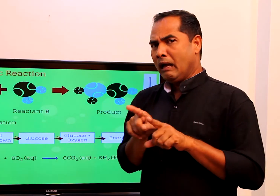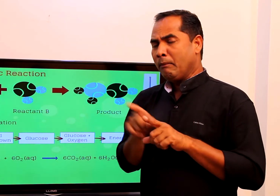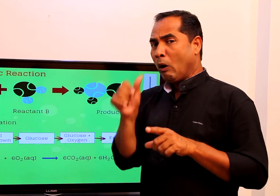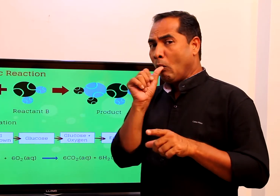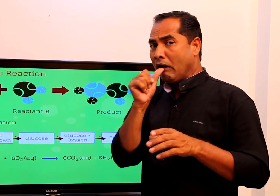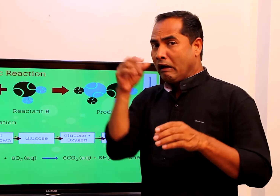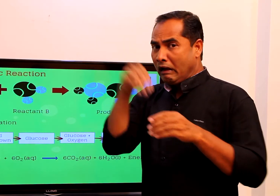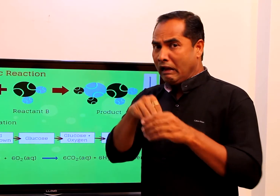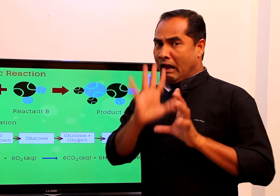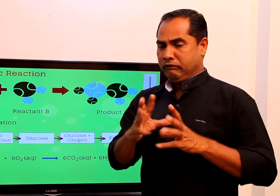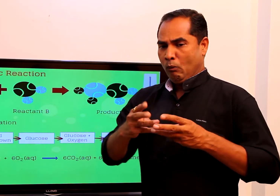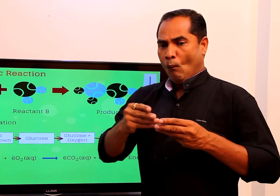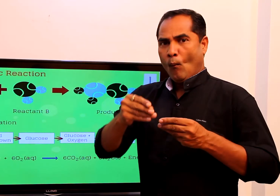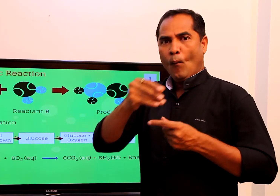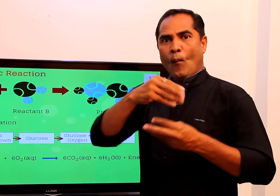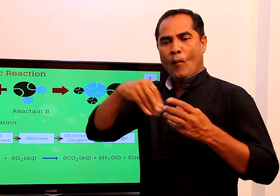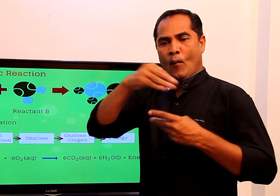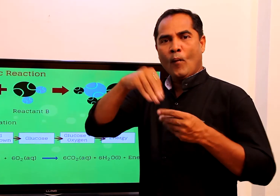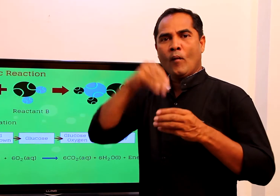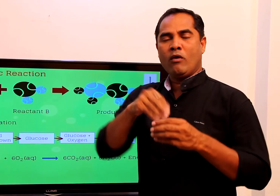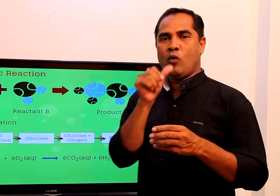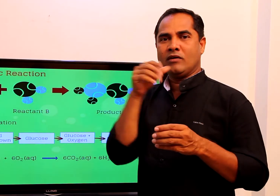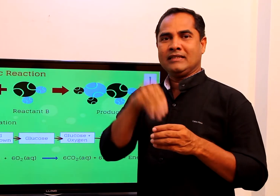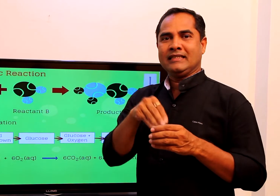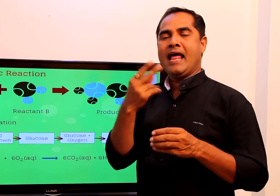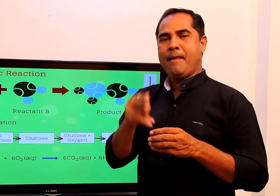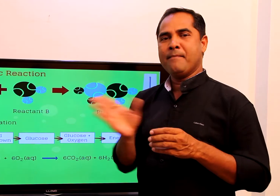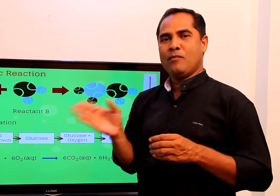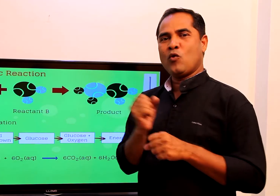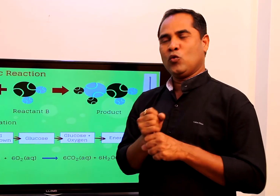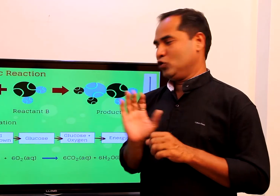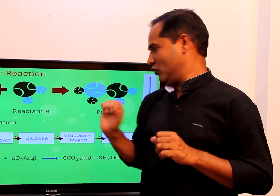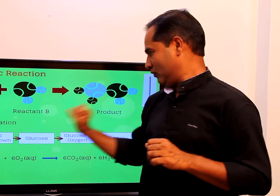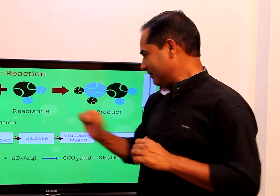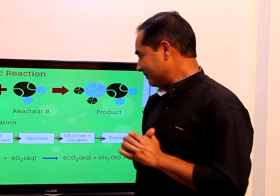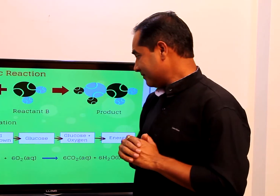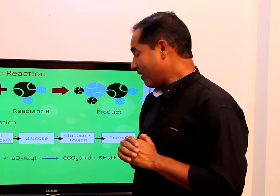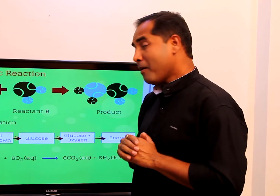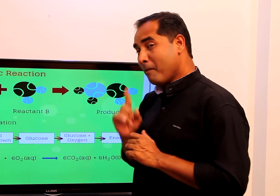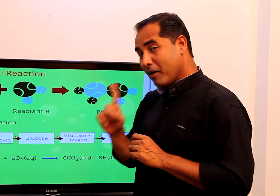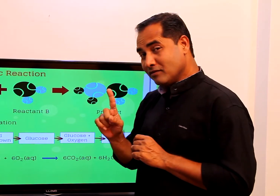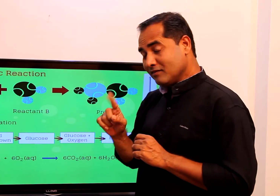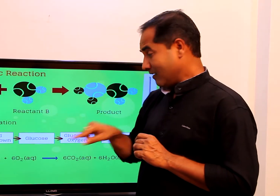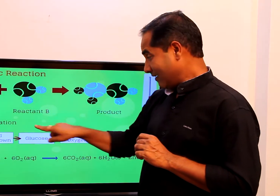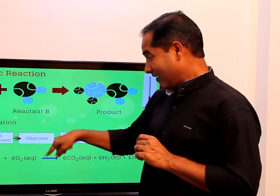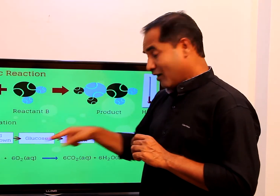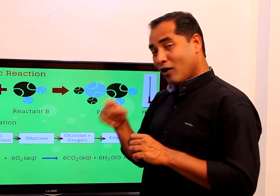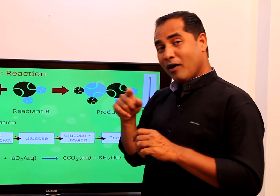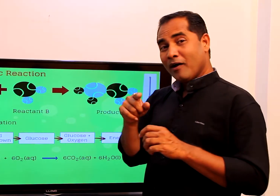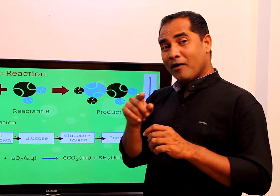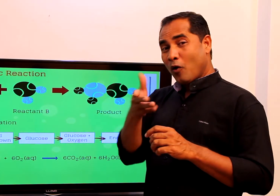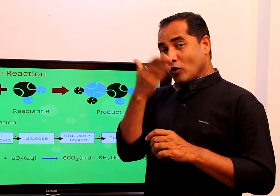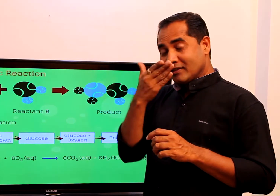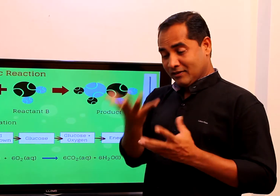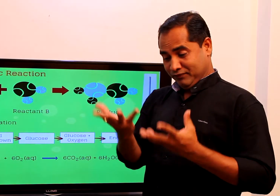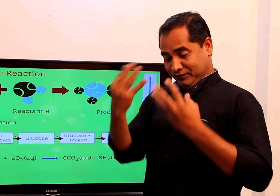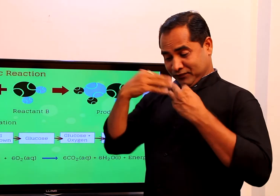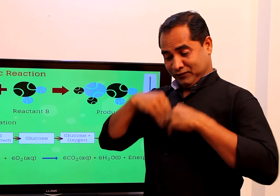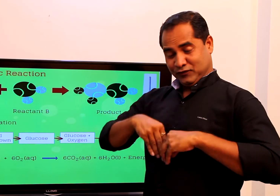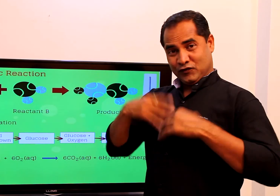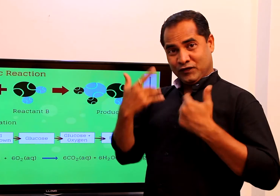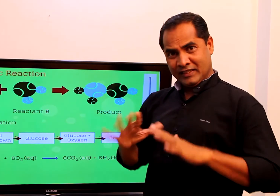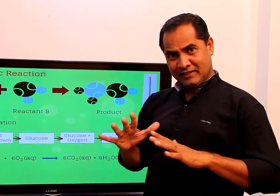Similarly, (aq) means aqueous solution - that means it has water in it.